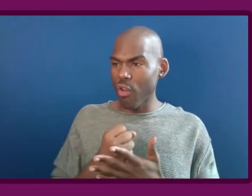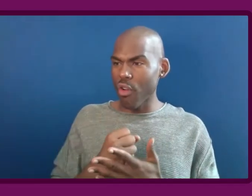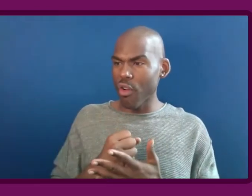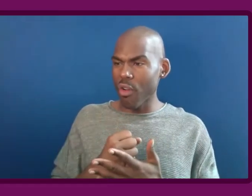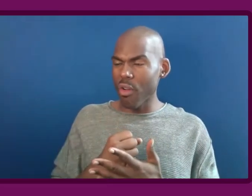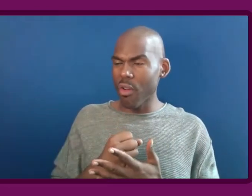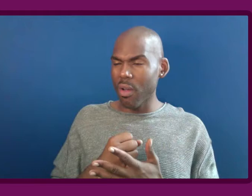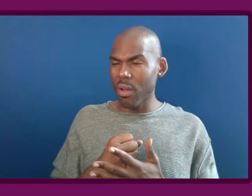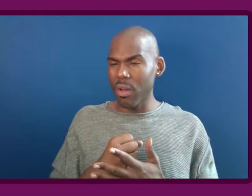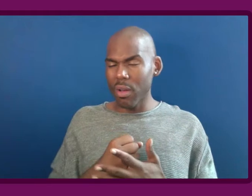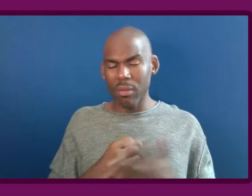Maryangel Garcia-Ramos: We saw this on